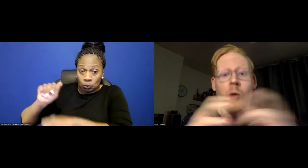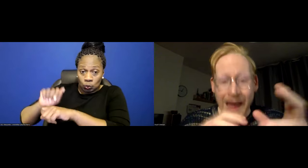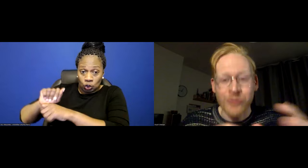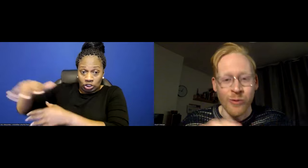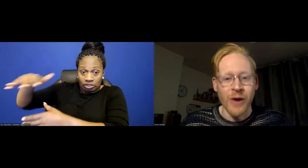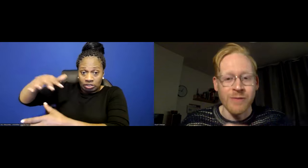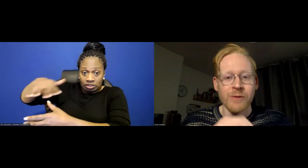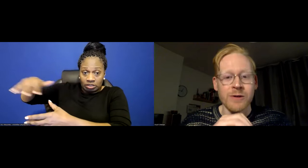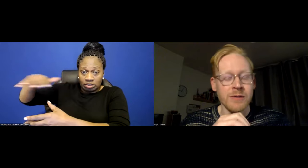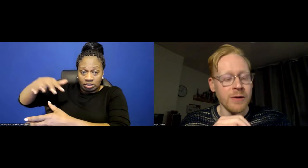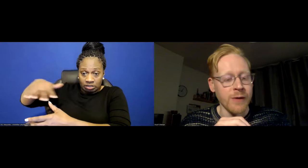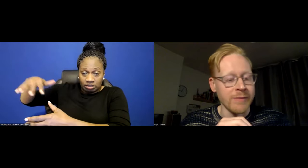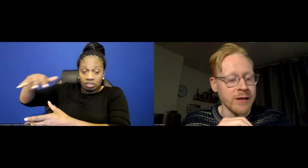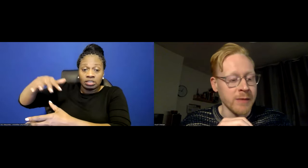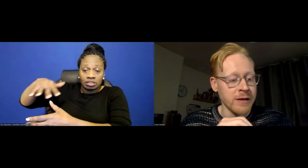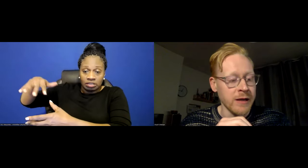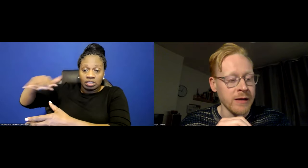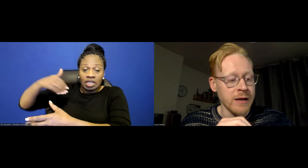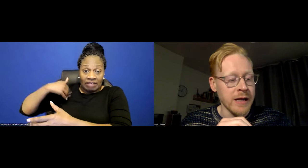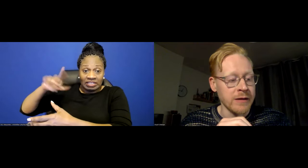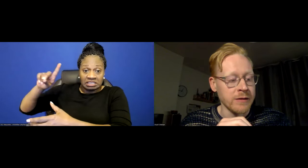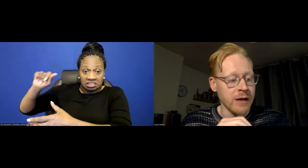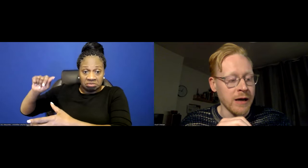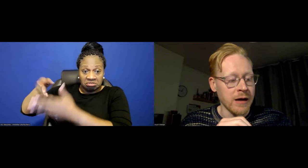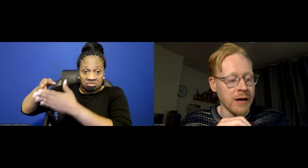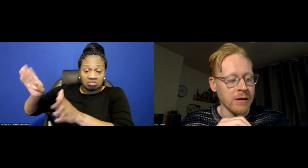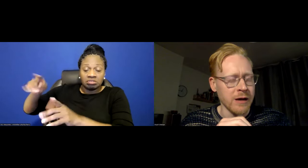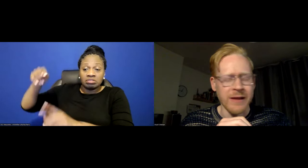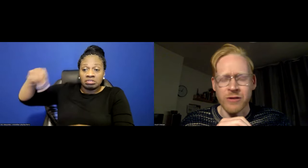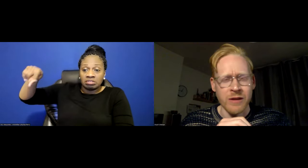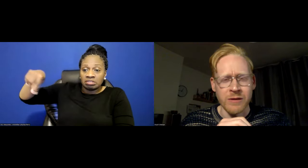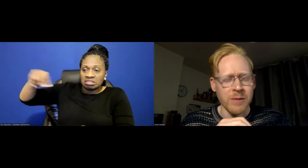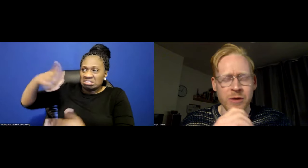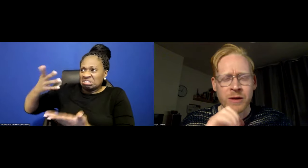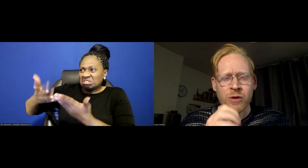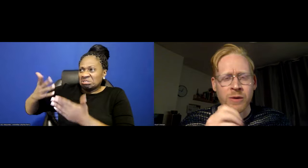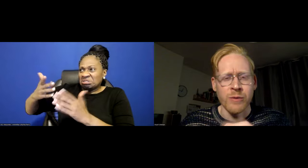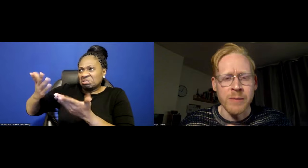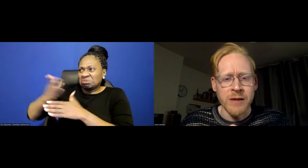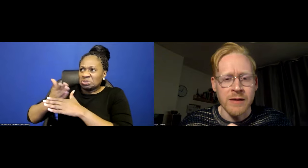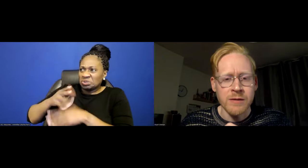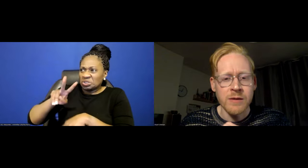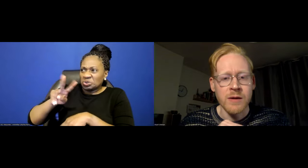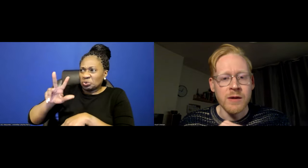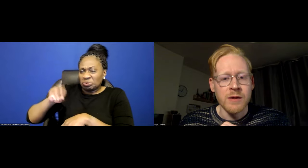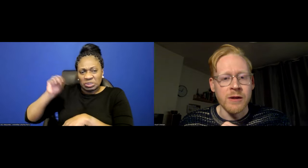or casual workforce who have a disability is I think just between two and 3%.